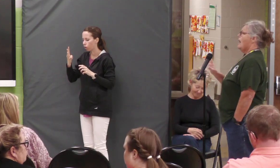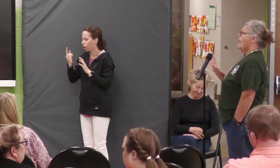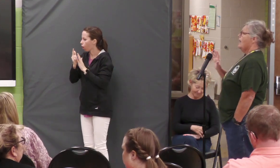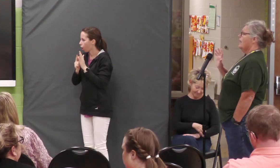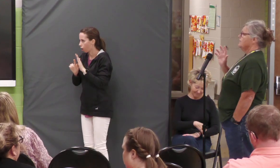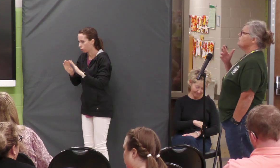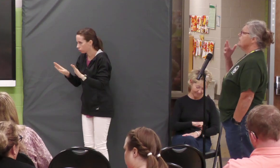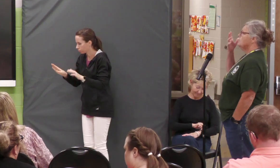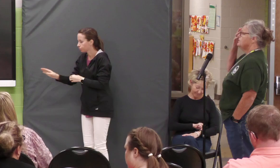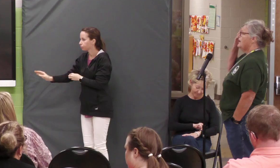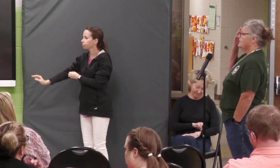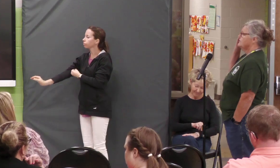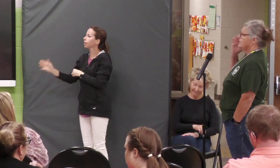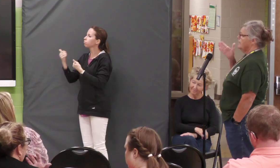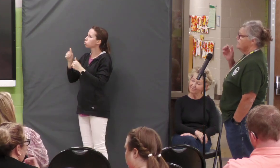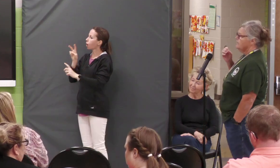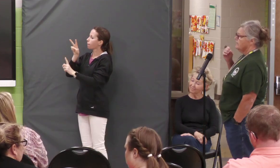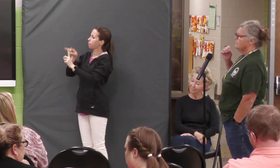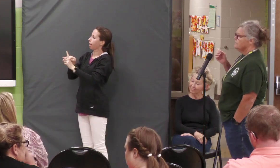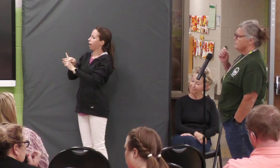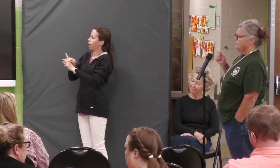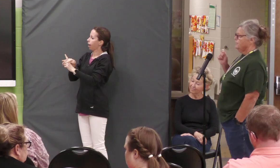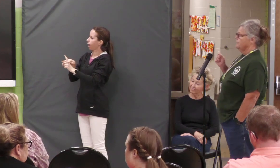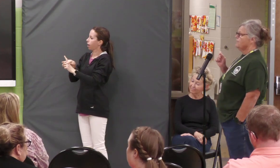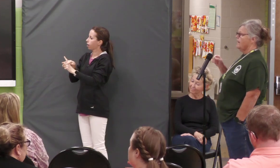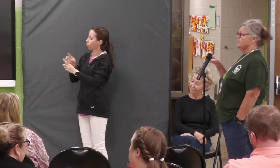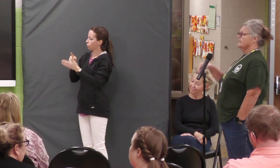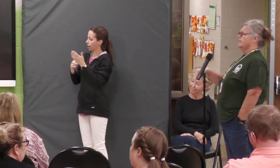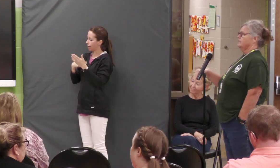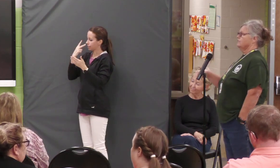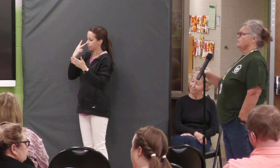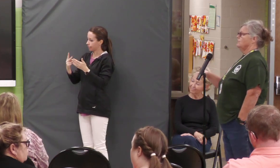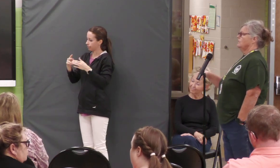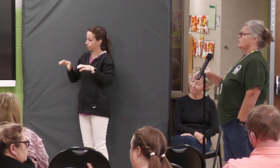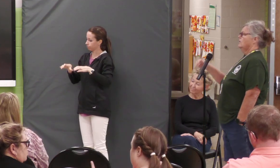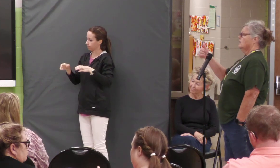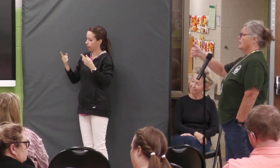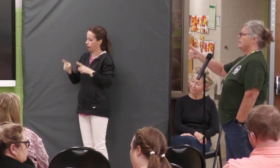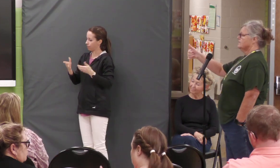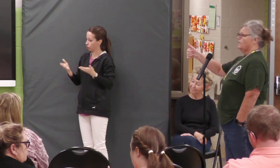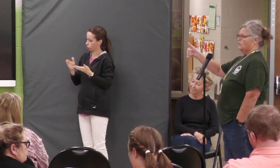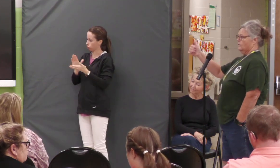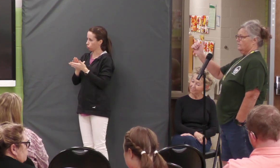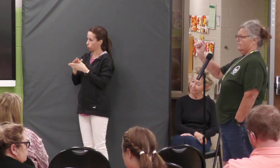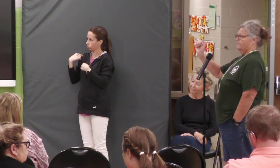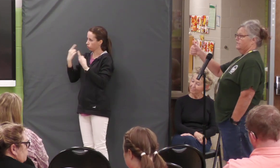yeah I'm trying to apply this to everything I've ever seen put in practice at this school yes Gladice Faulkner